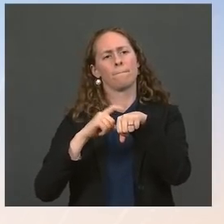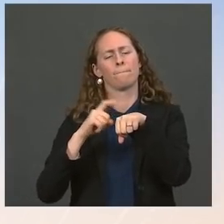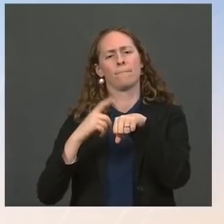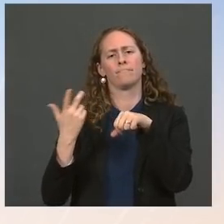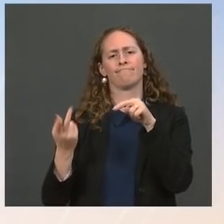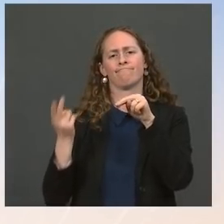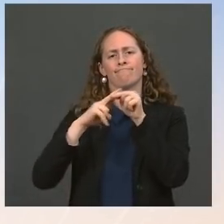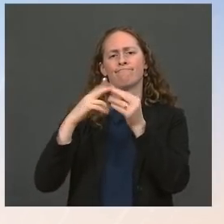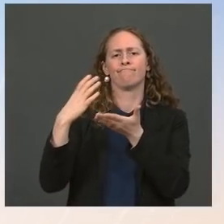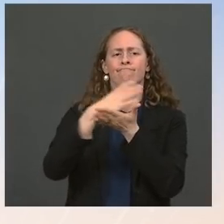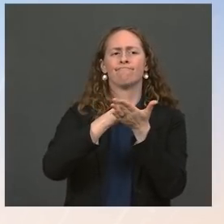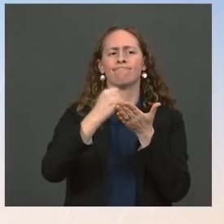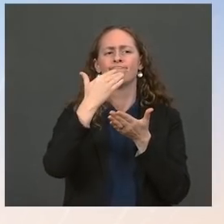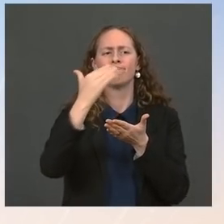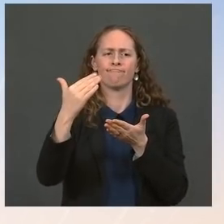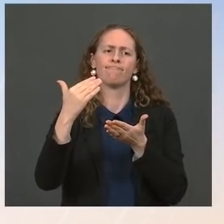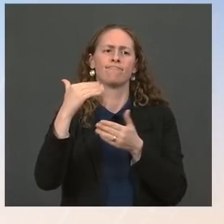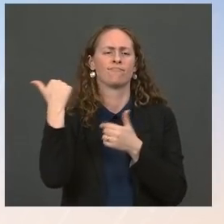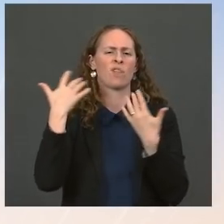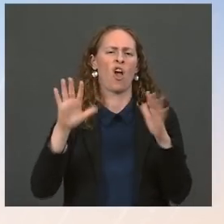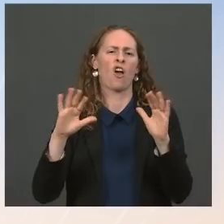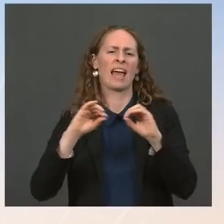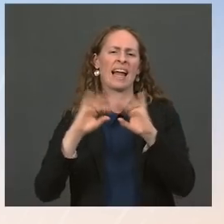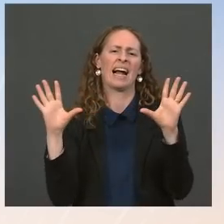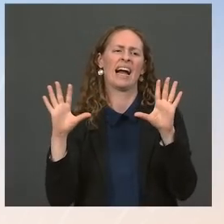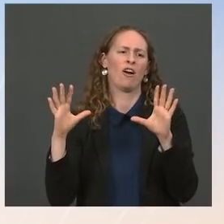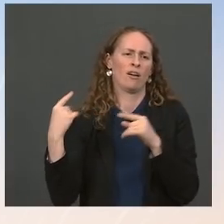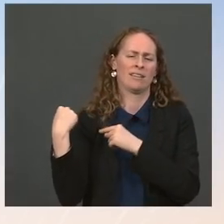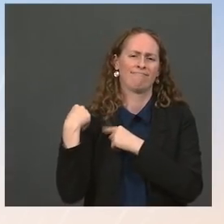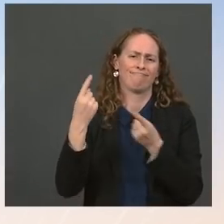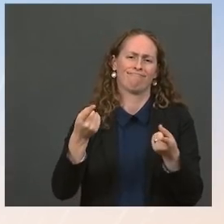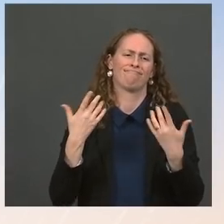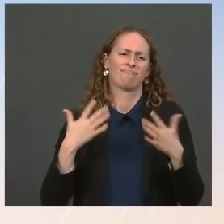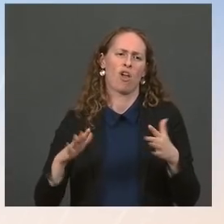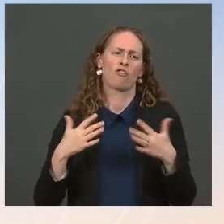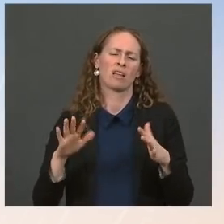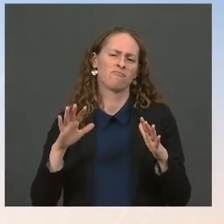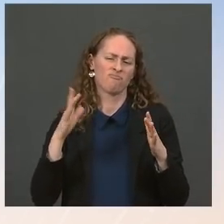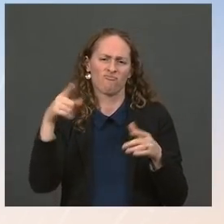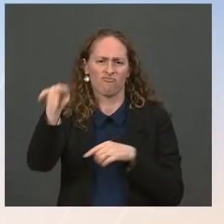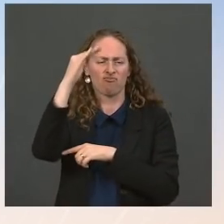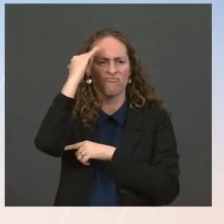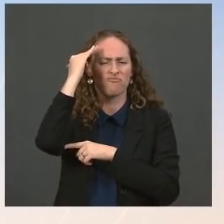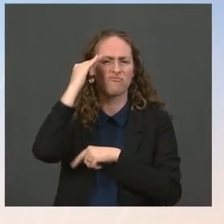for a range of companies. It is also true that we recognize that families,